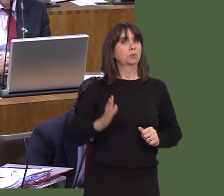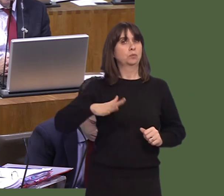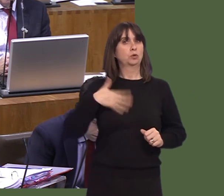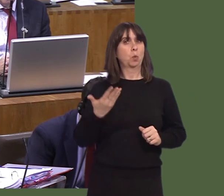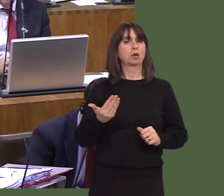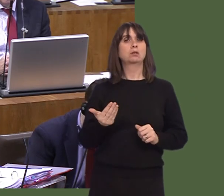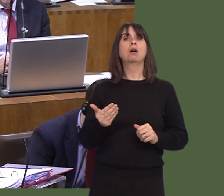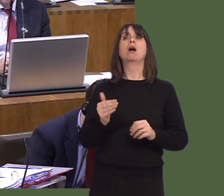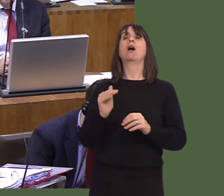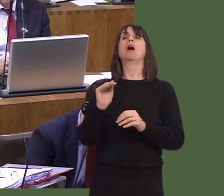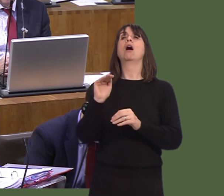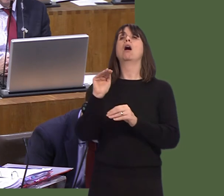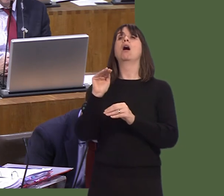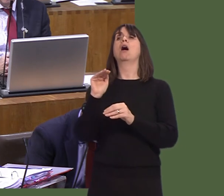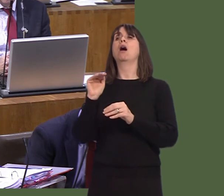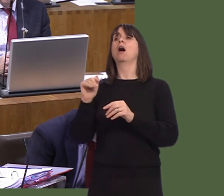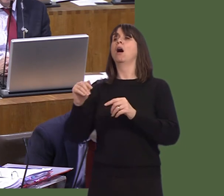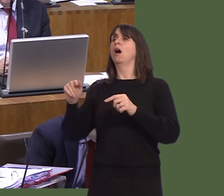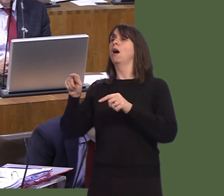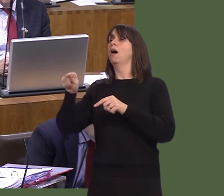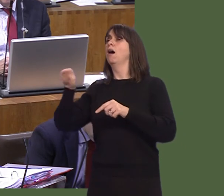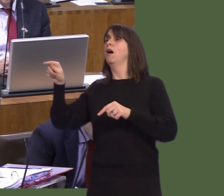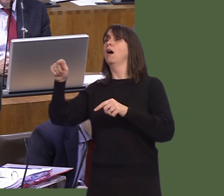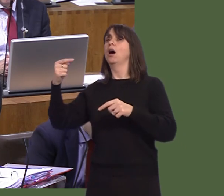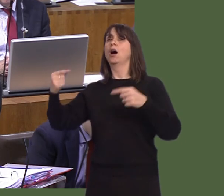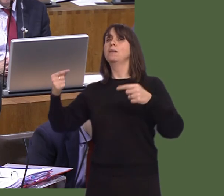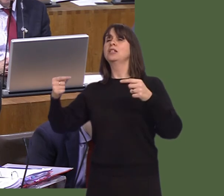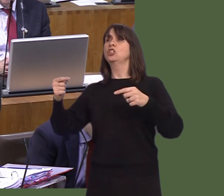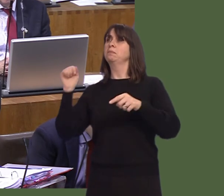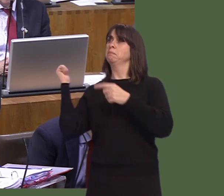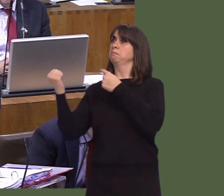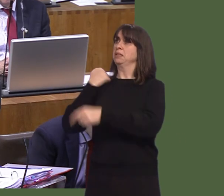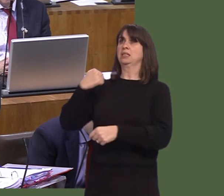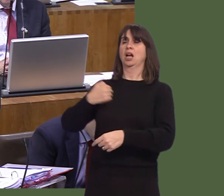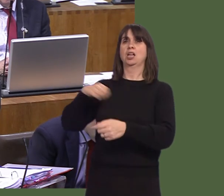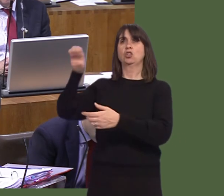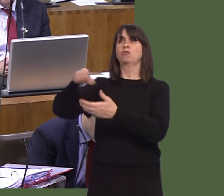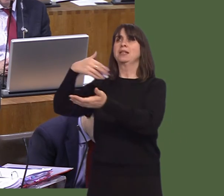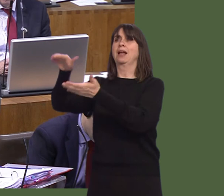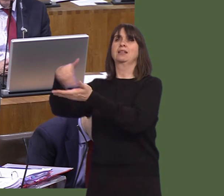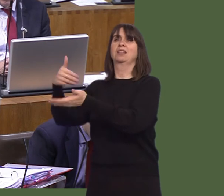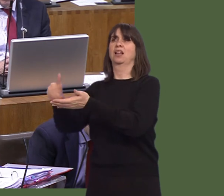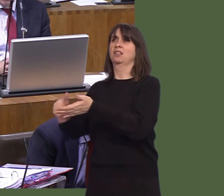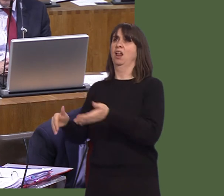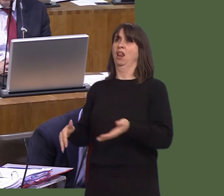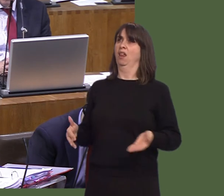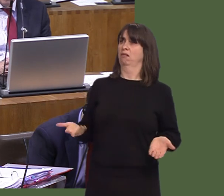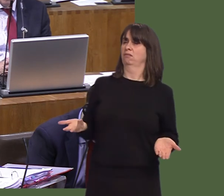to establishing a unit to get Wales ready for automation? Carwyn Jones AM: We do need cross-Government action, there's no question about that.